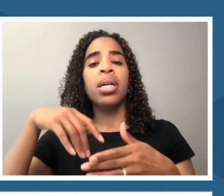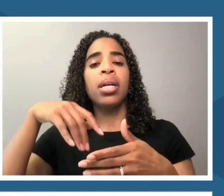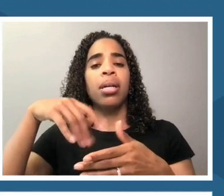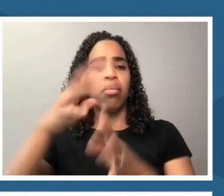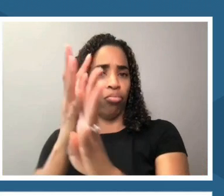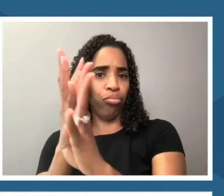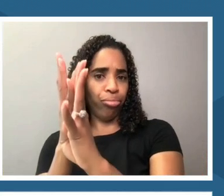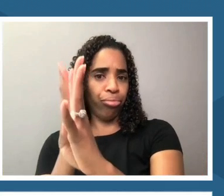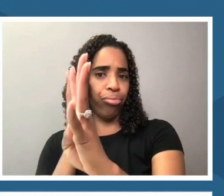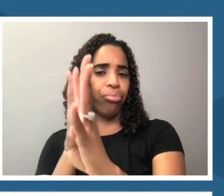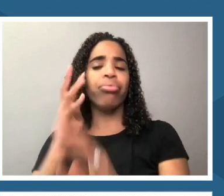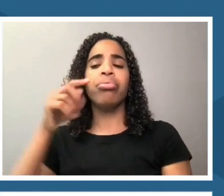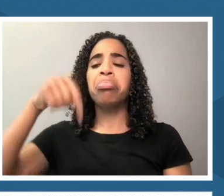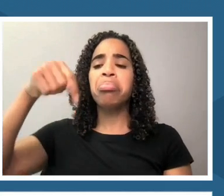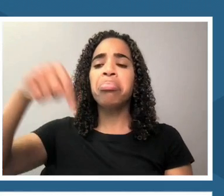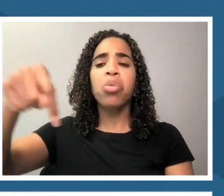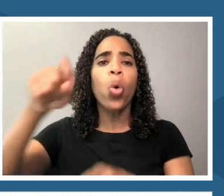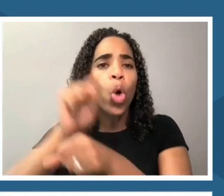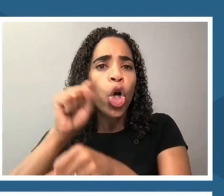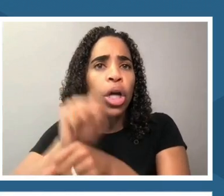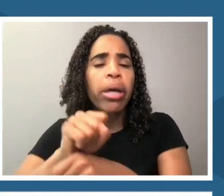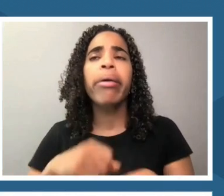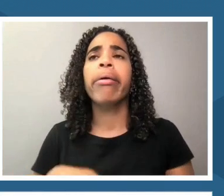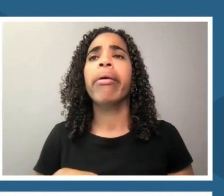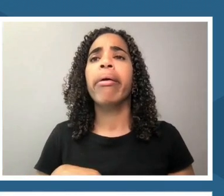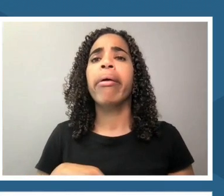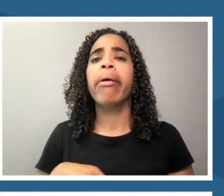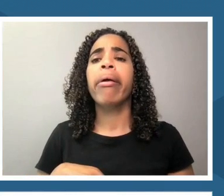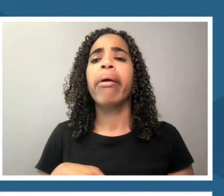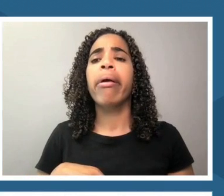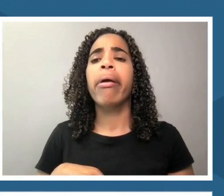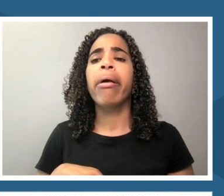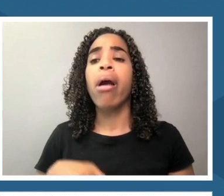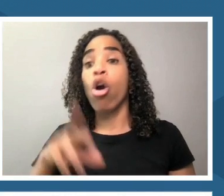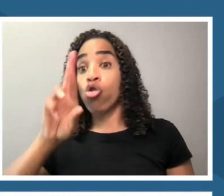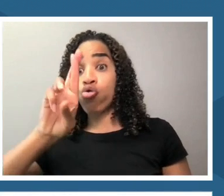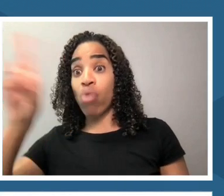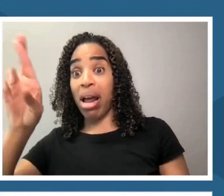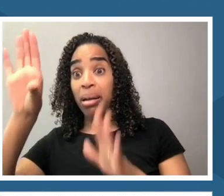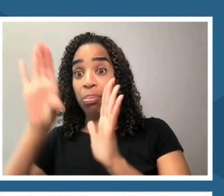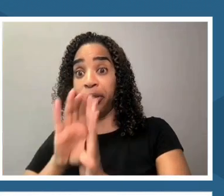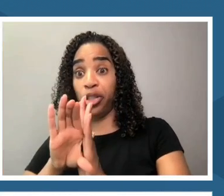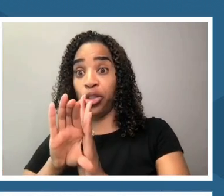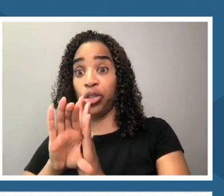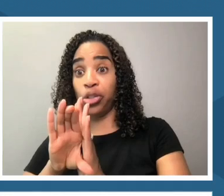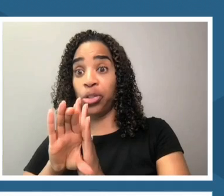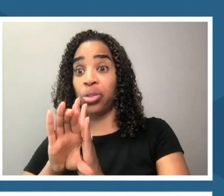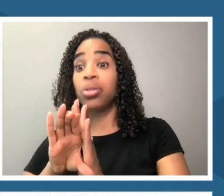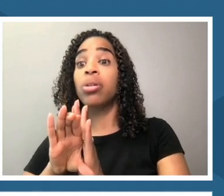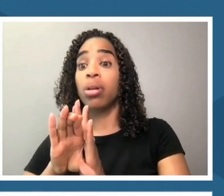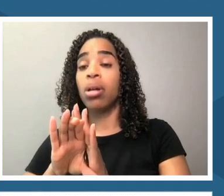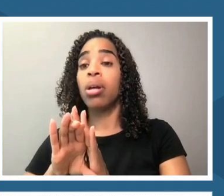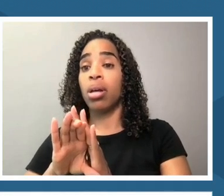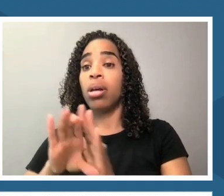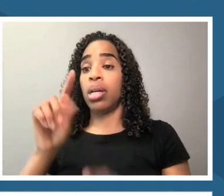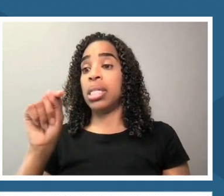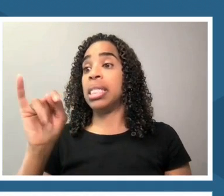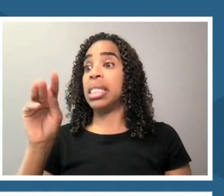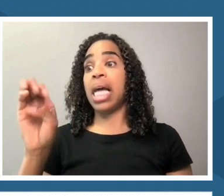they're working um and then with the image on the right